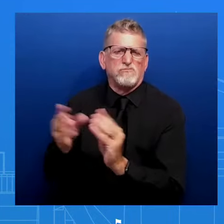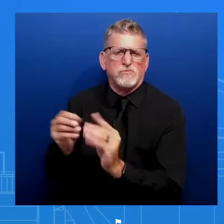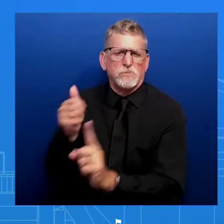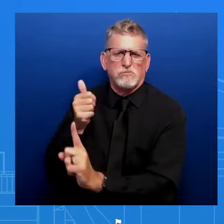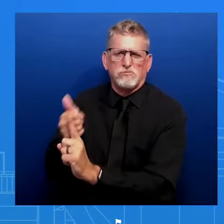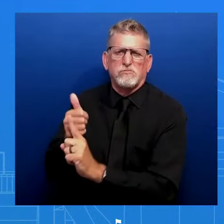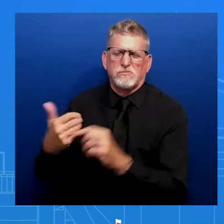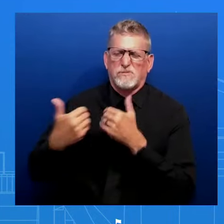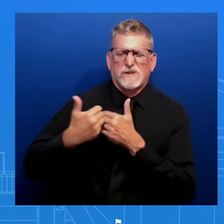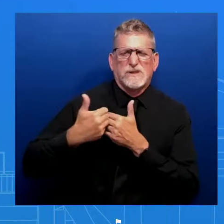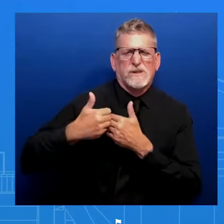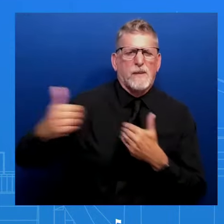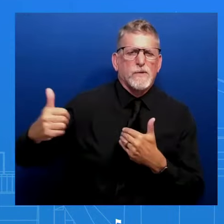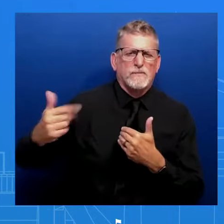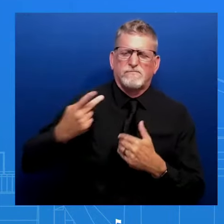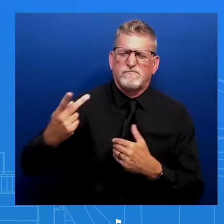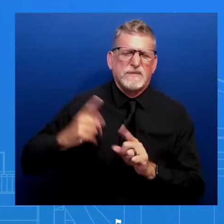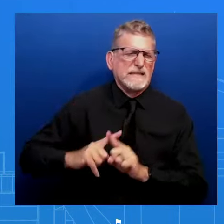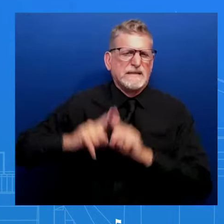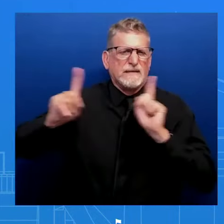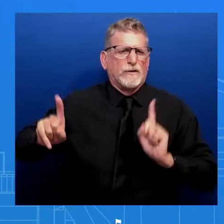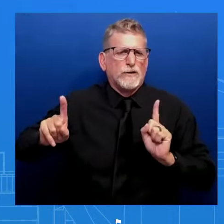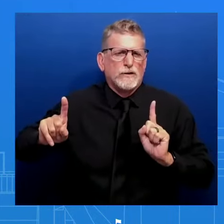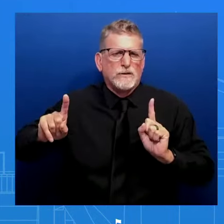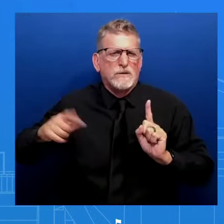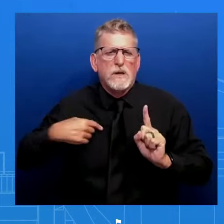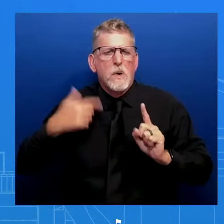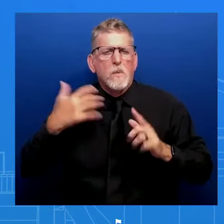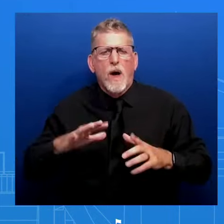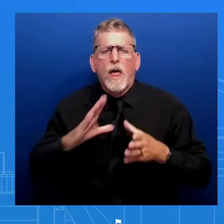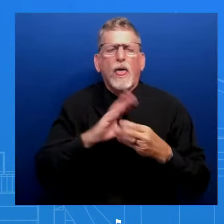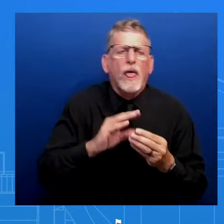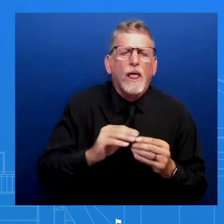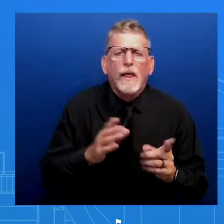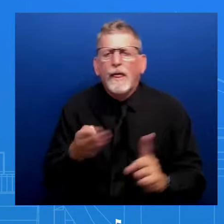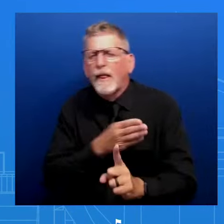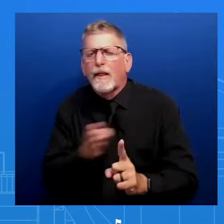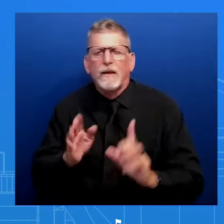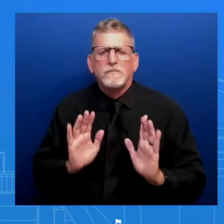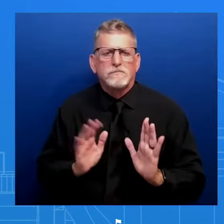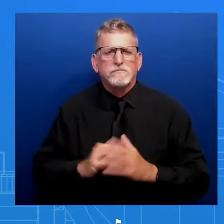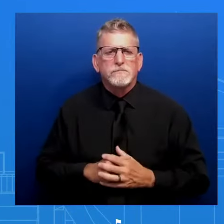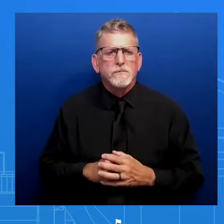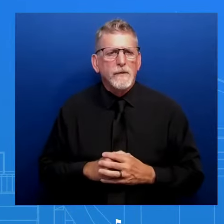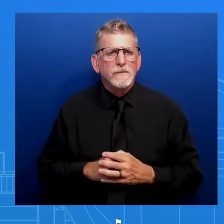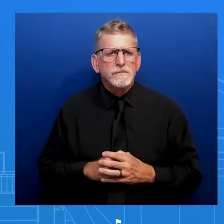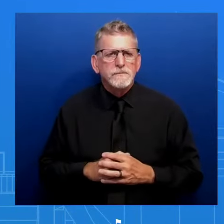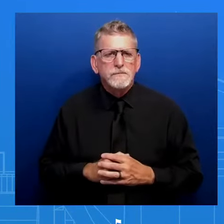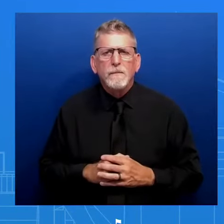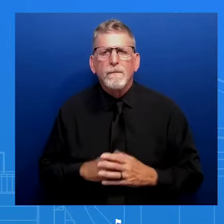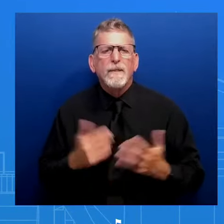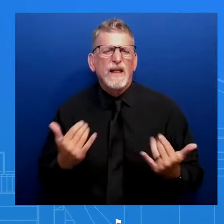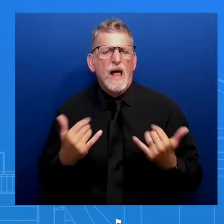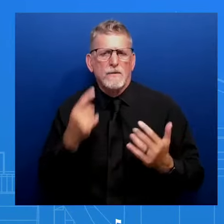But it's becoming increasingly obvious that more and more countries around the world